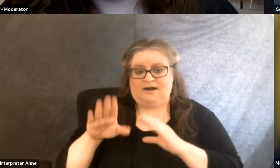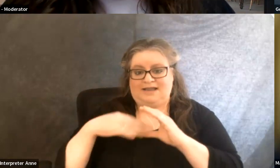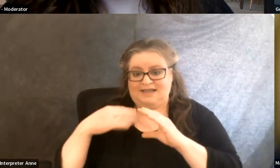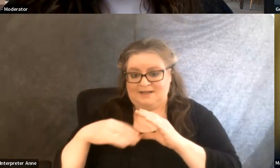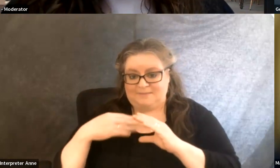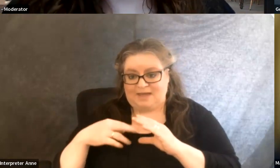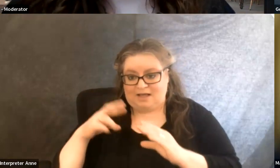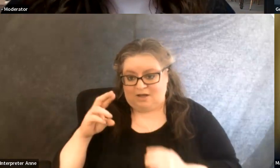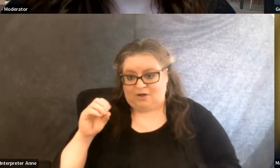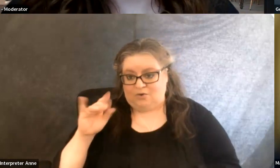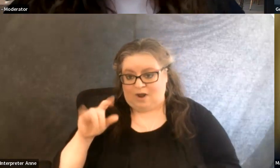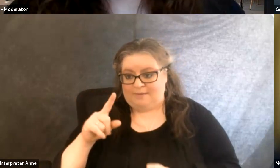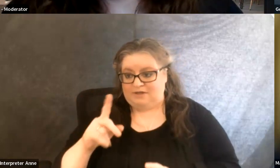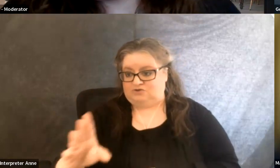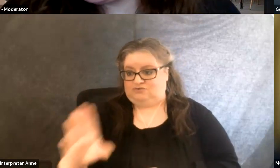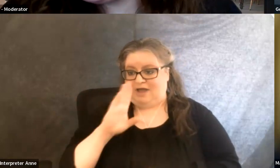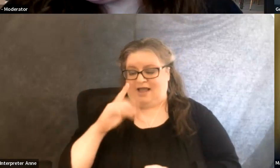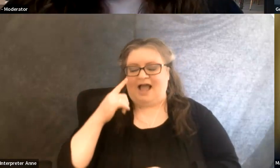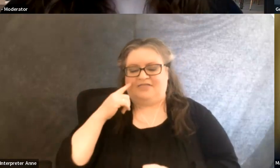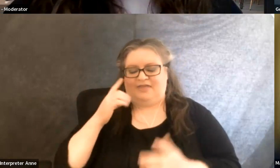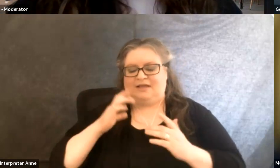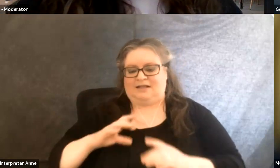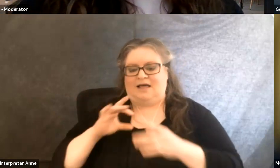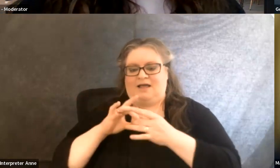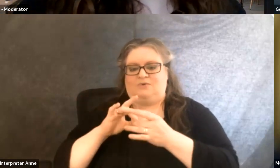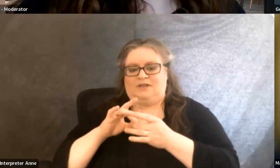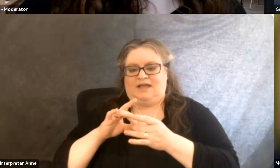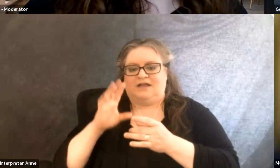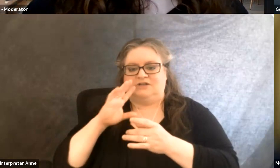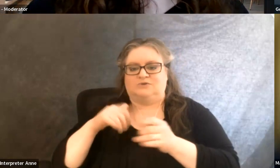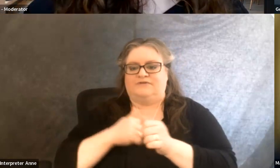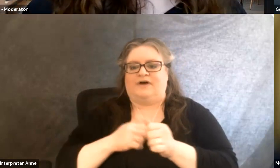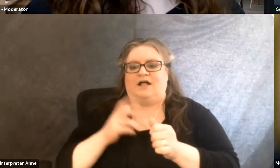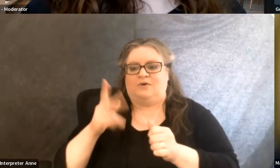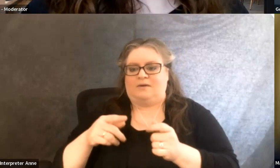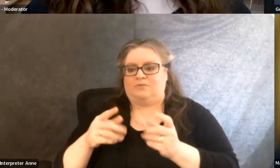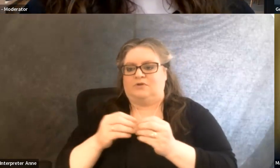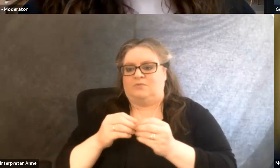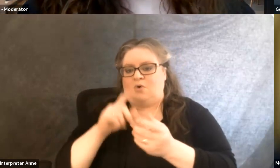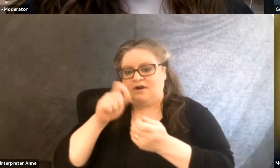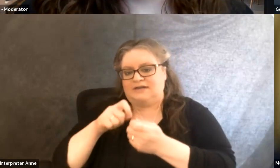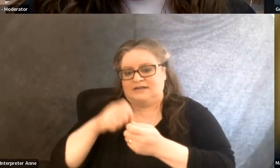Robin, directly to me. I think Client Relations could follow up with more detailed information about that,